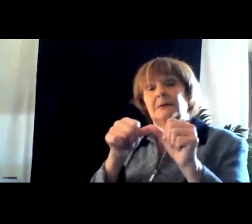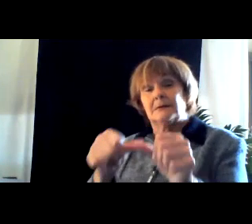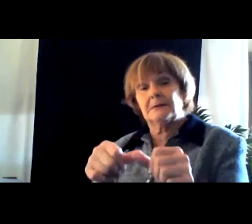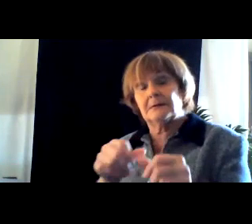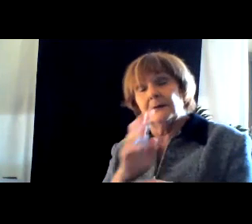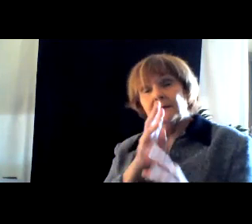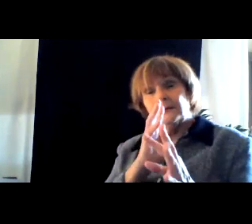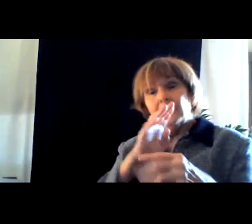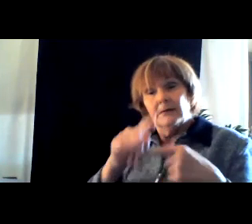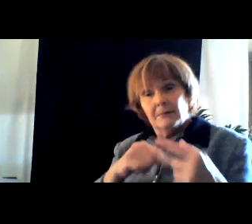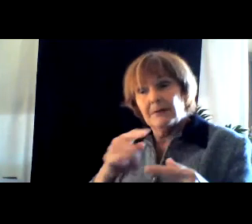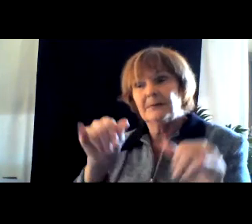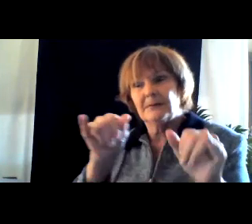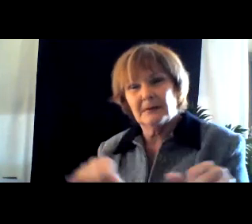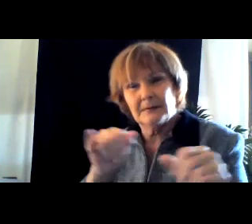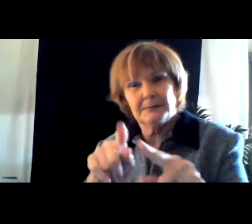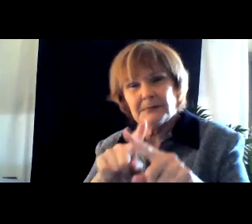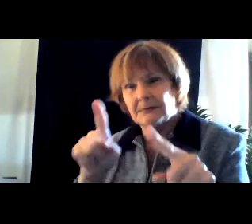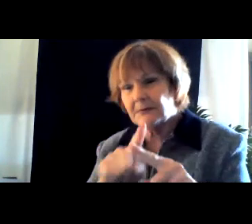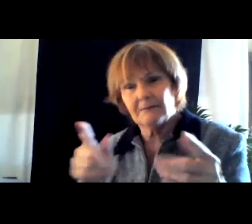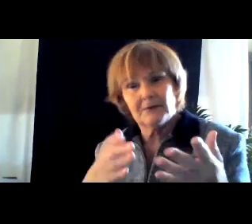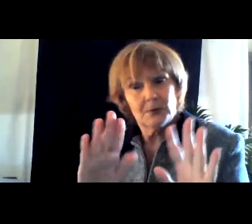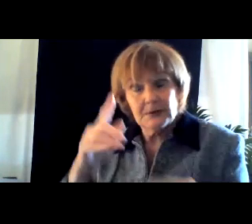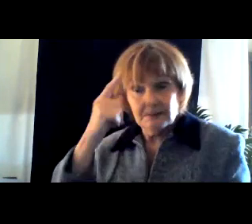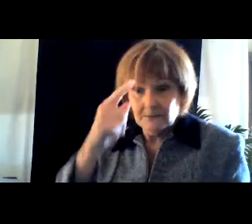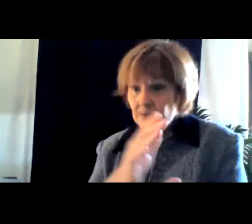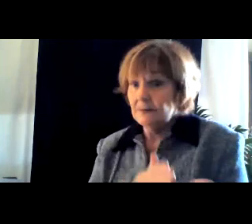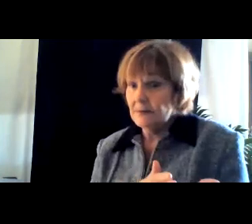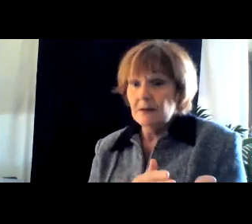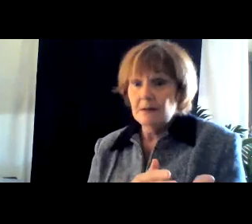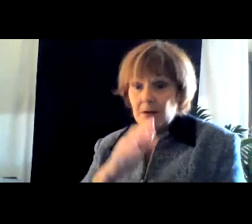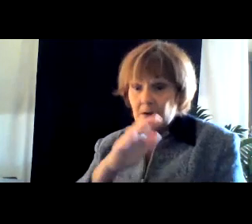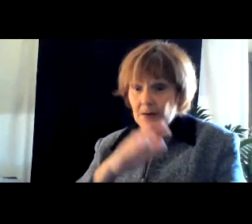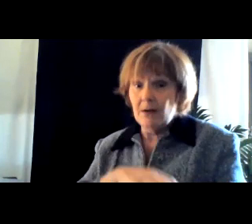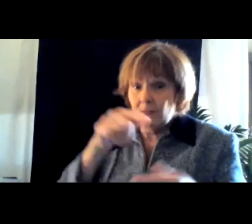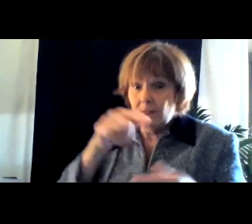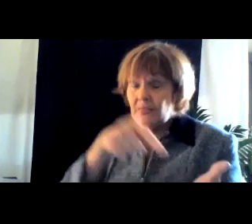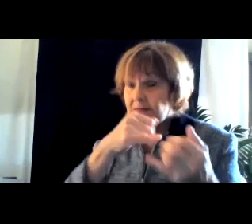that these things are connected, because I know for some, many of you on this line are very familiar with some of these contexts.